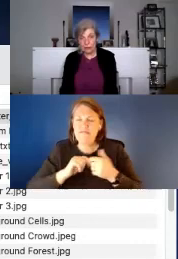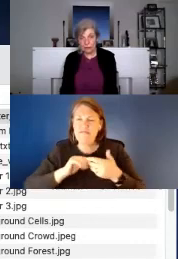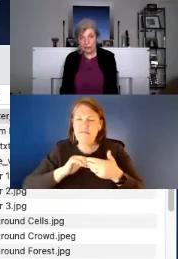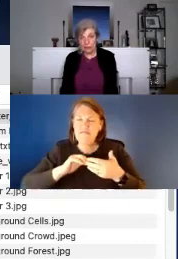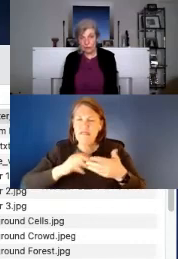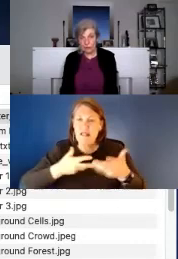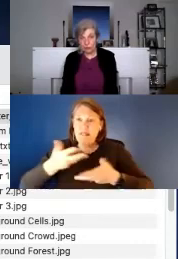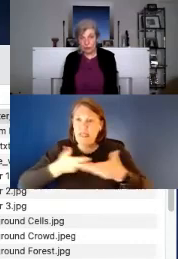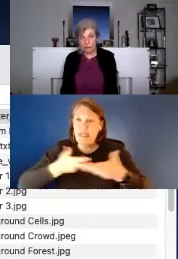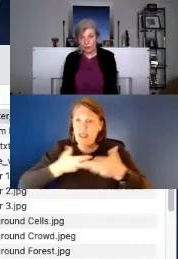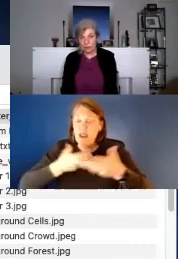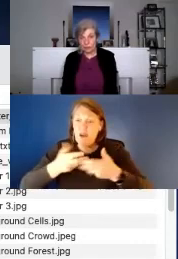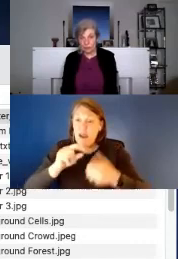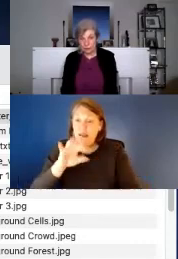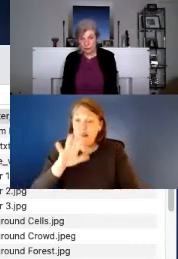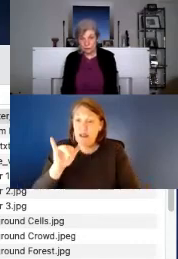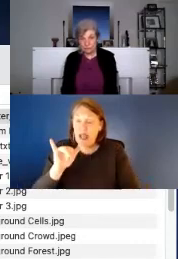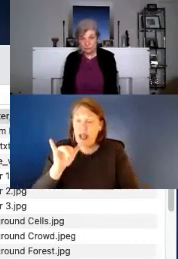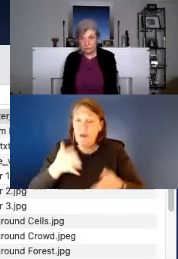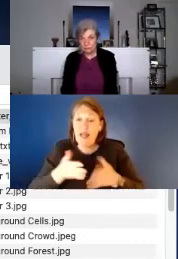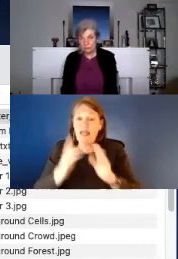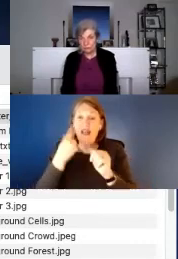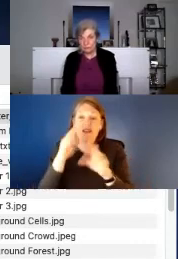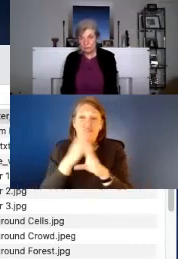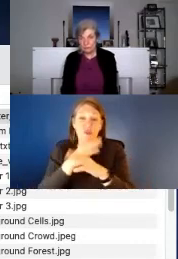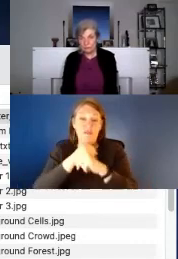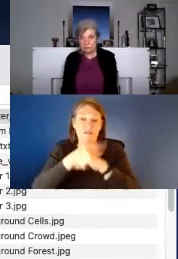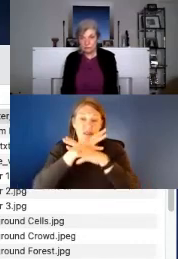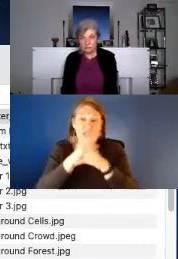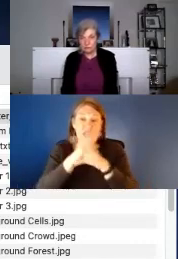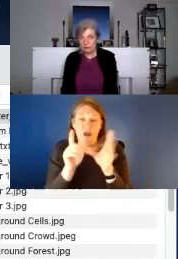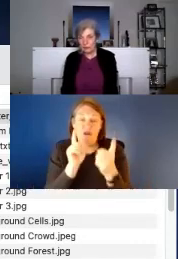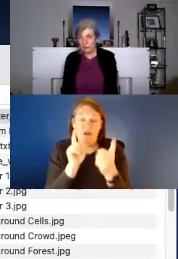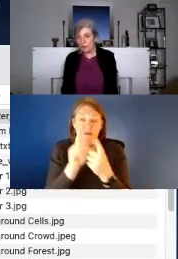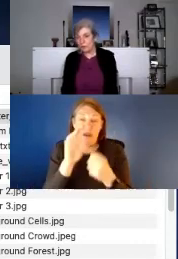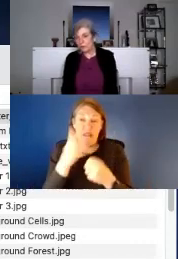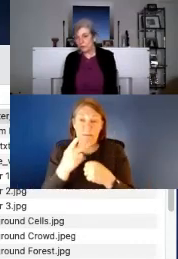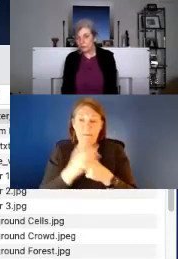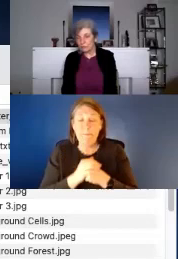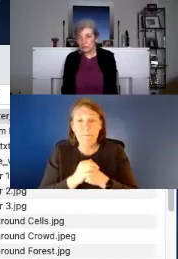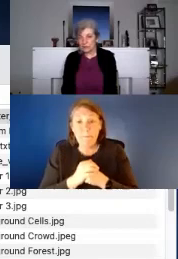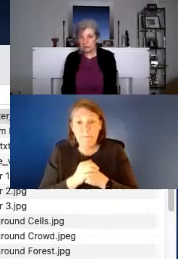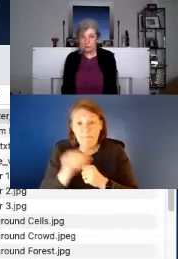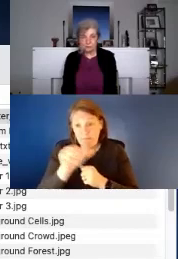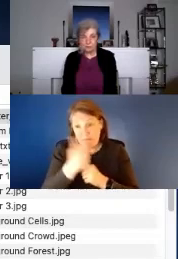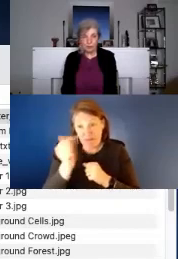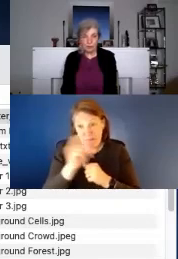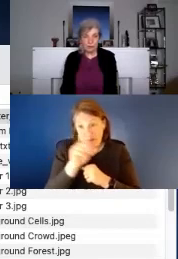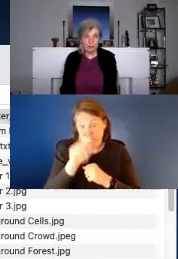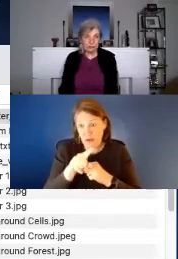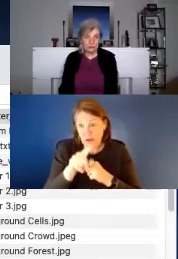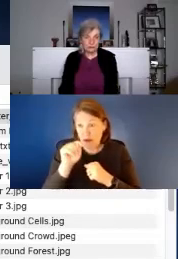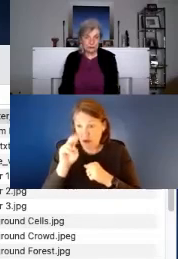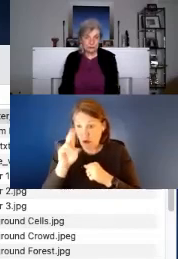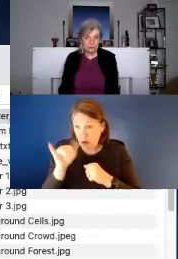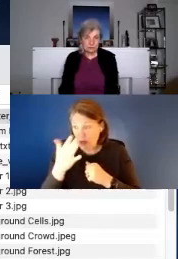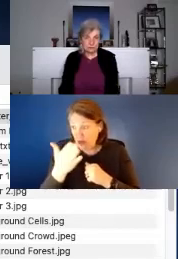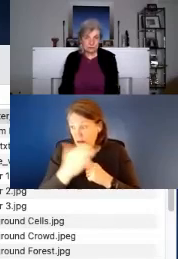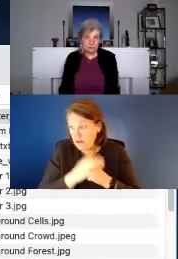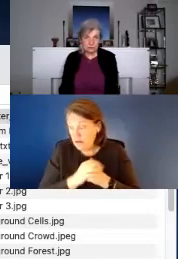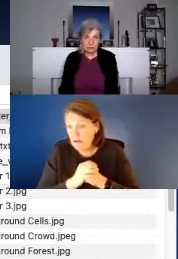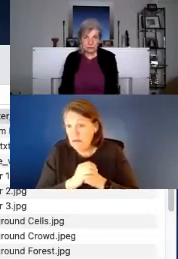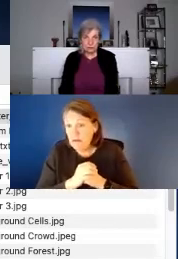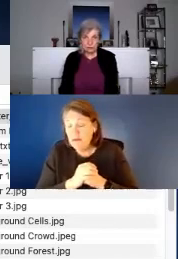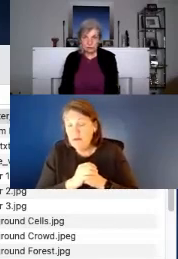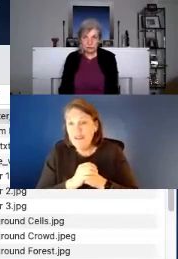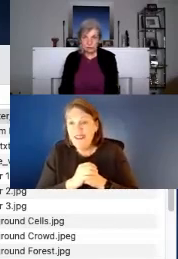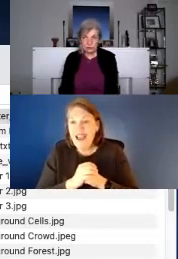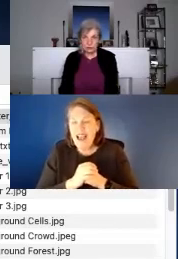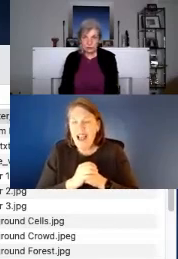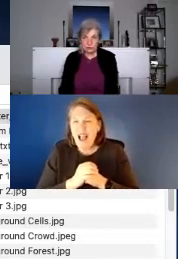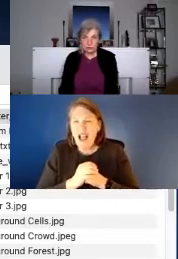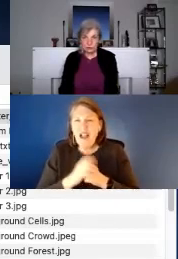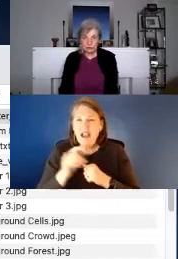allows for meet ups. Other questions? 07:37:49 >> TONY PALS: Yeah, we had a question